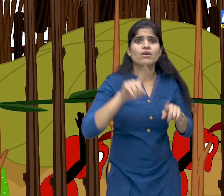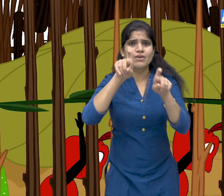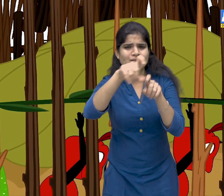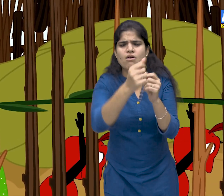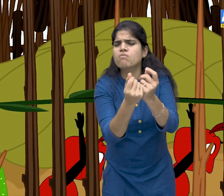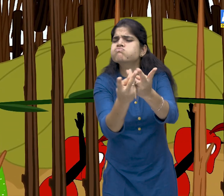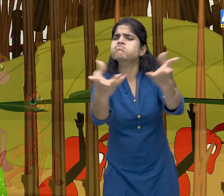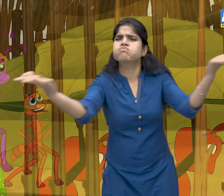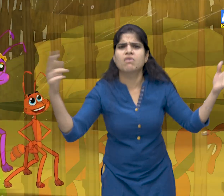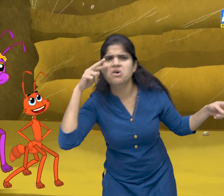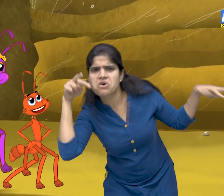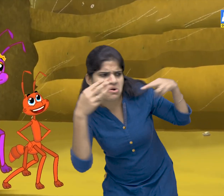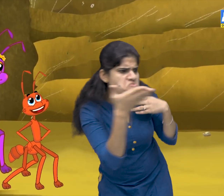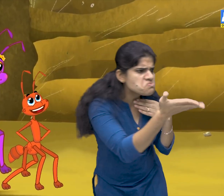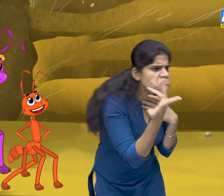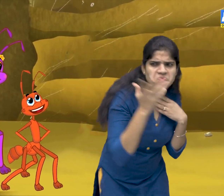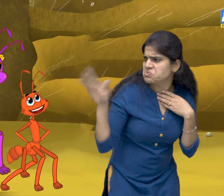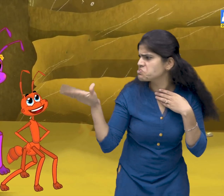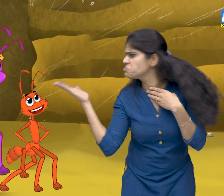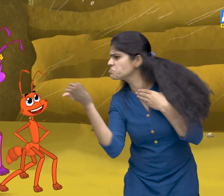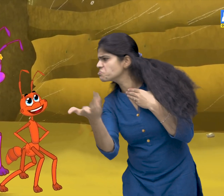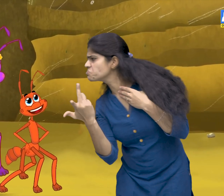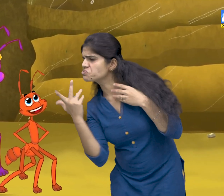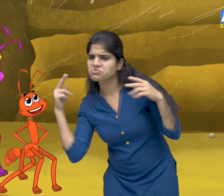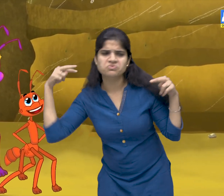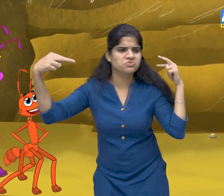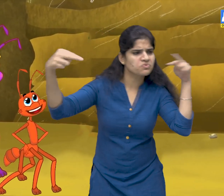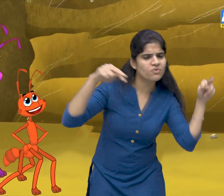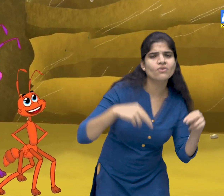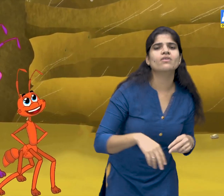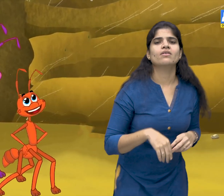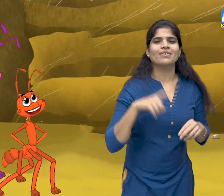All the ants mumbled among themselves saying, ''Look! What happened to the grasshopper?''